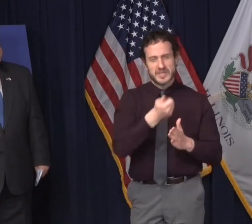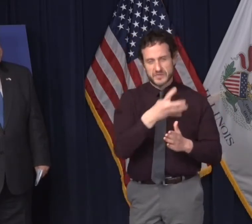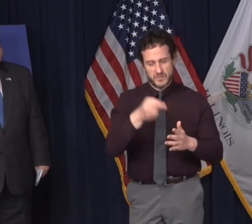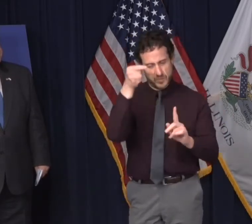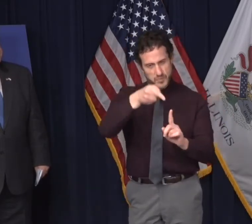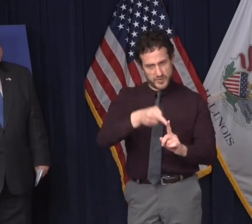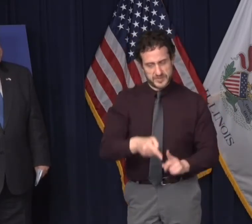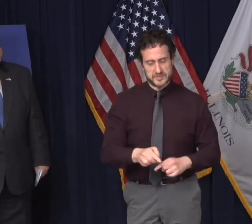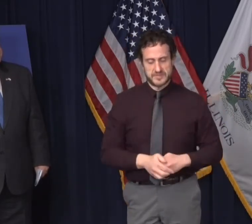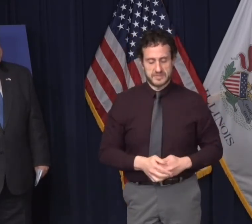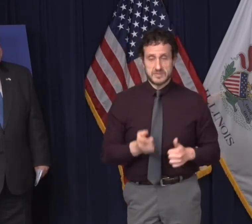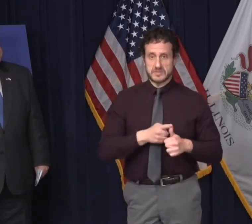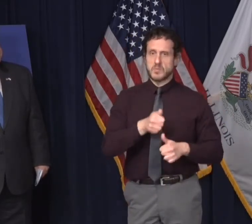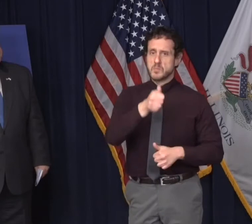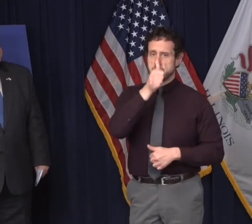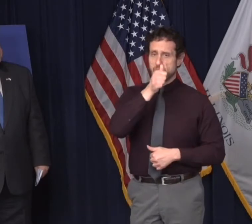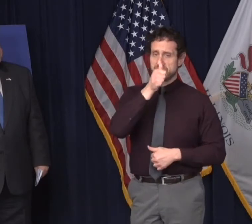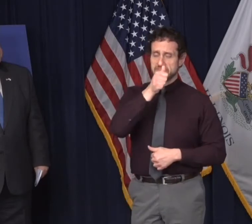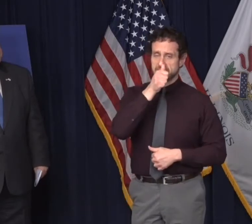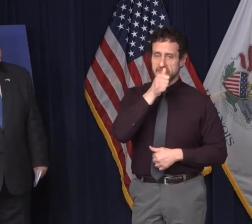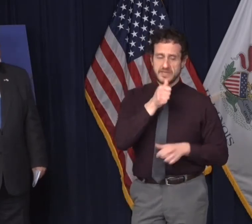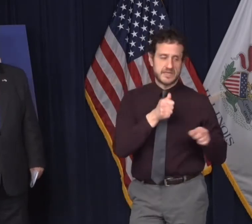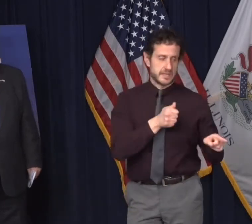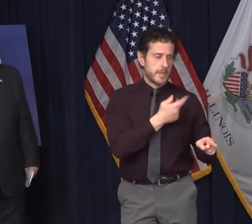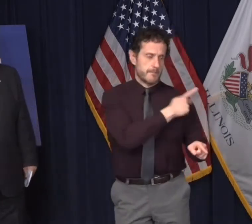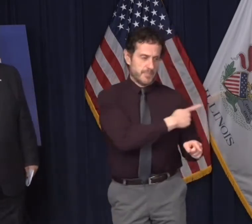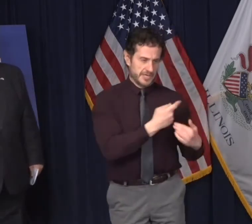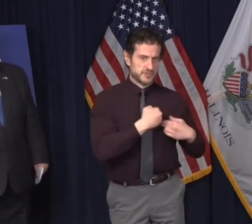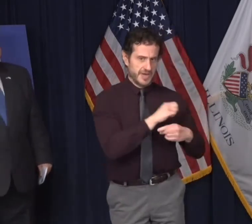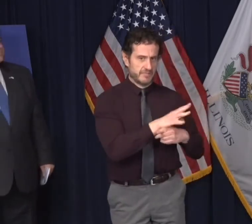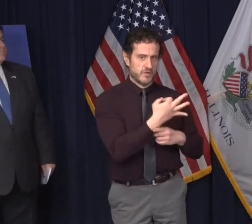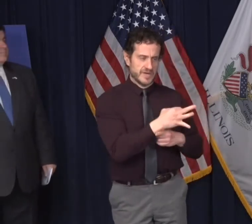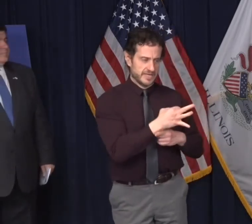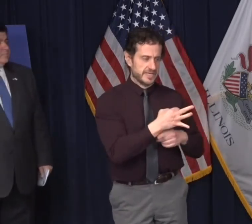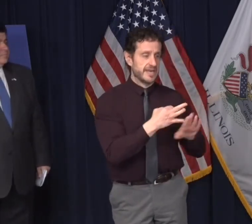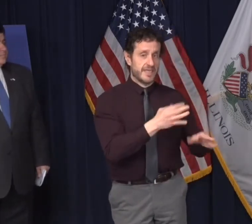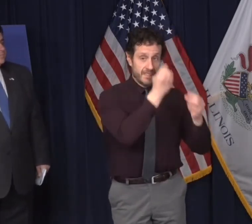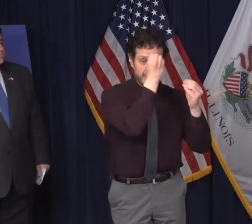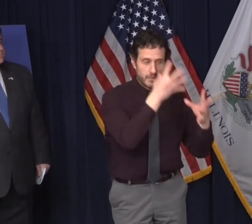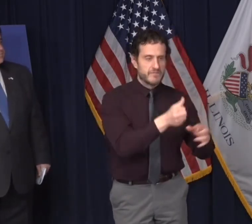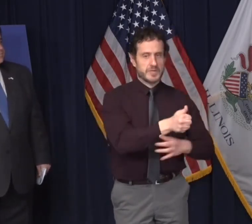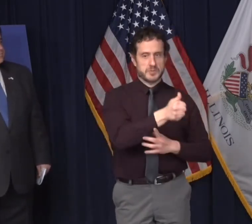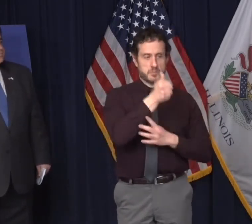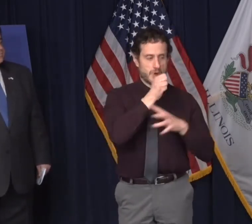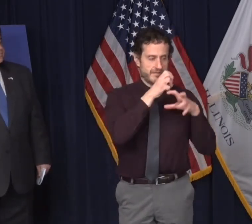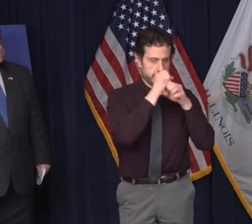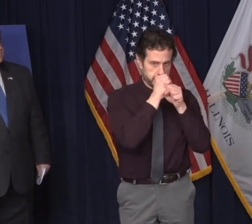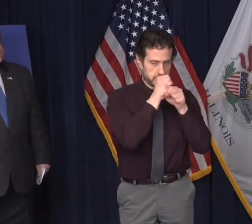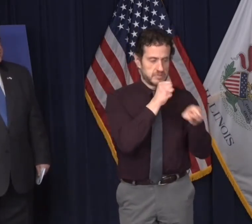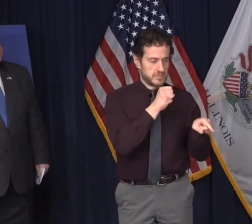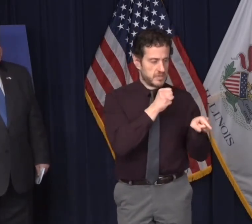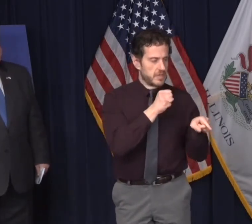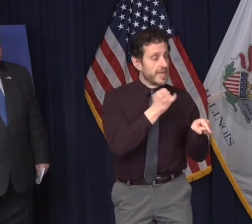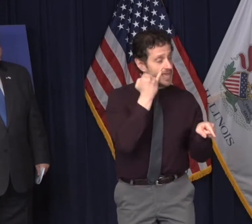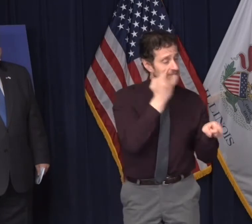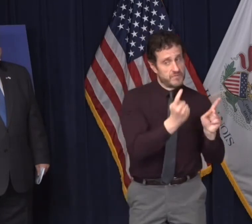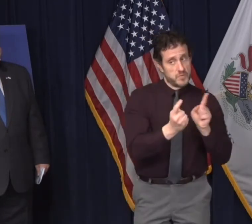FUNCTION IN ILLINOIS BUT SOME THINGS WAS I WANTED TO EMPHASIZE. TO PROTECT PATIENT PRIVACY